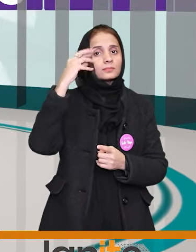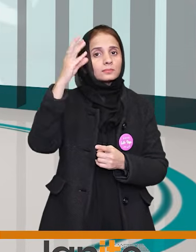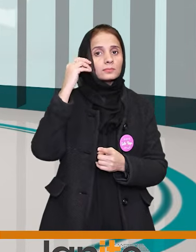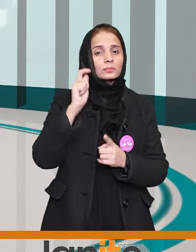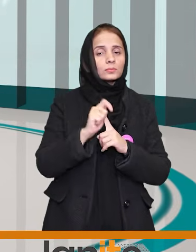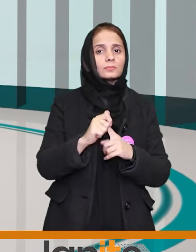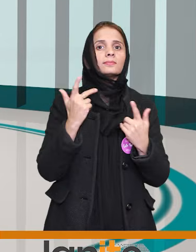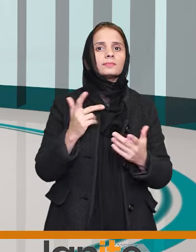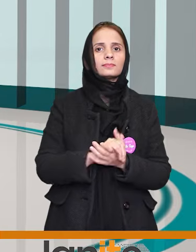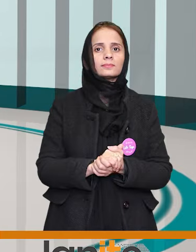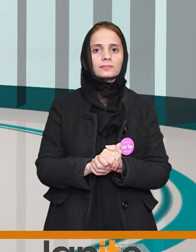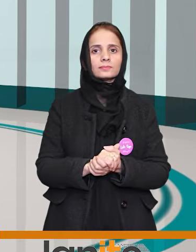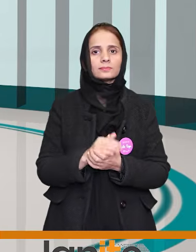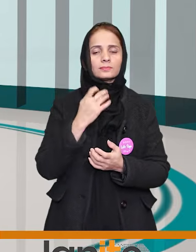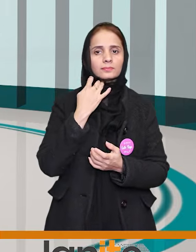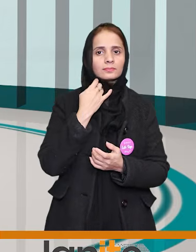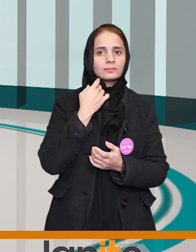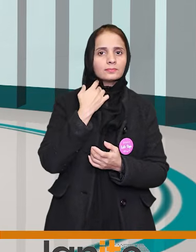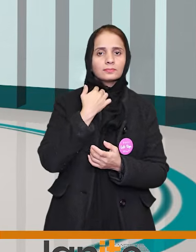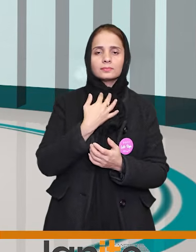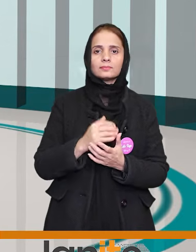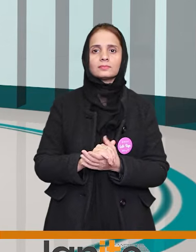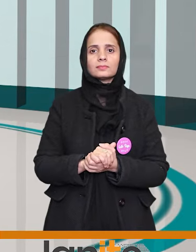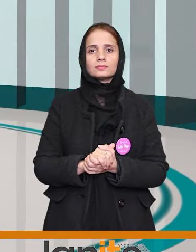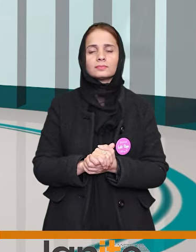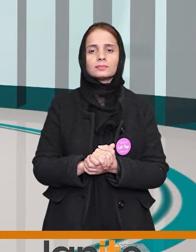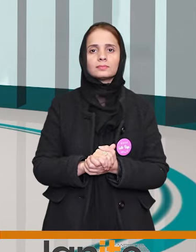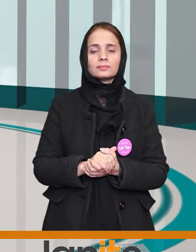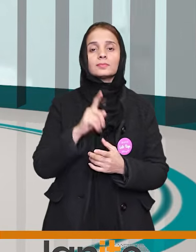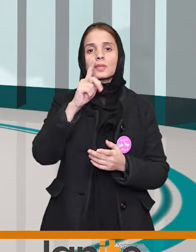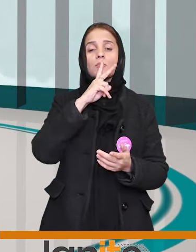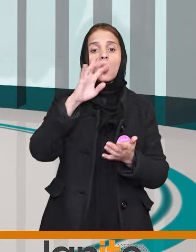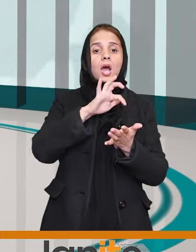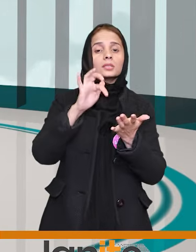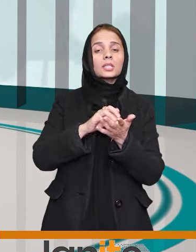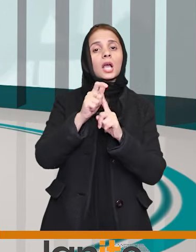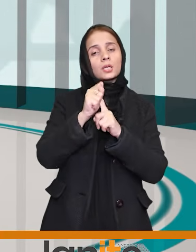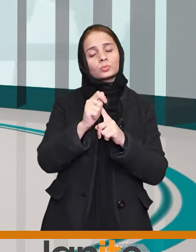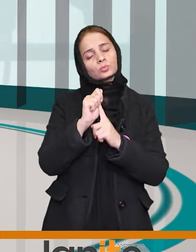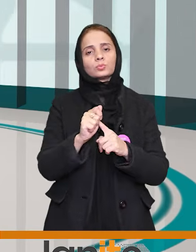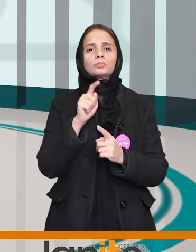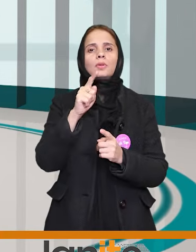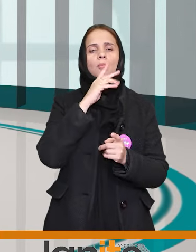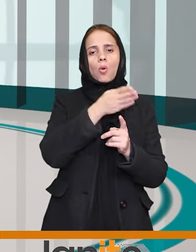something which is very important is ‘stay to the point’. That’s what the professionalism demands.